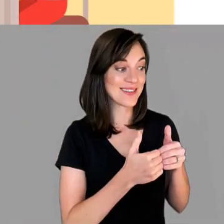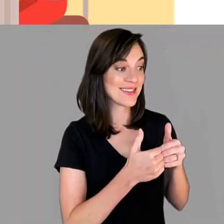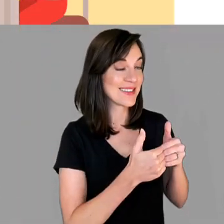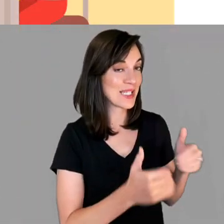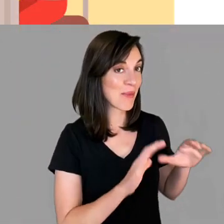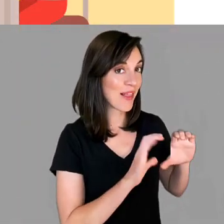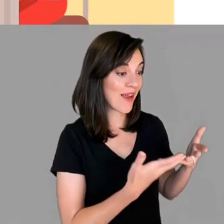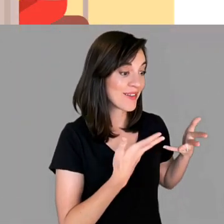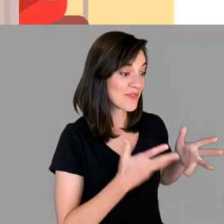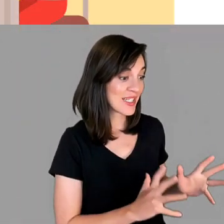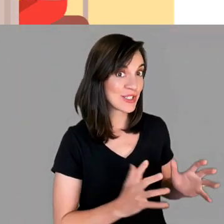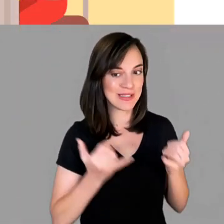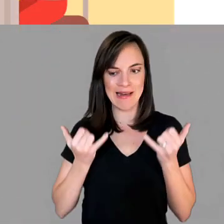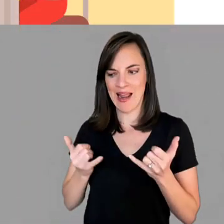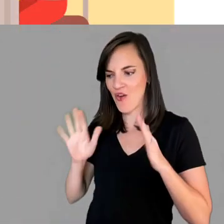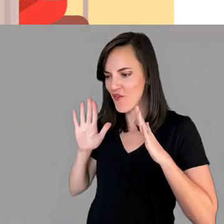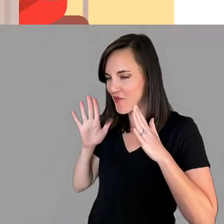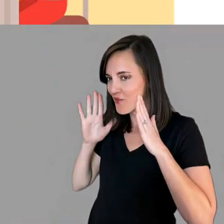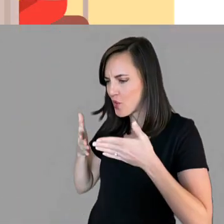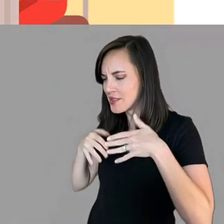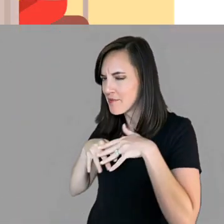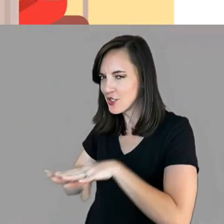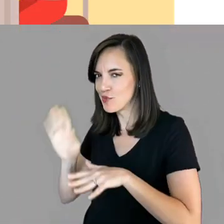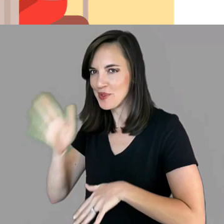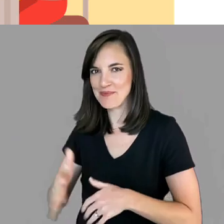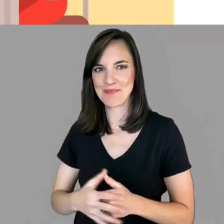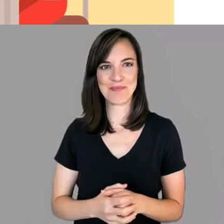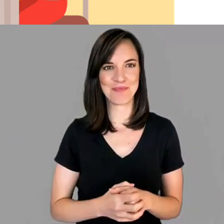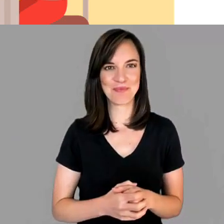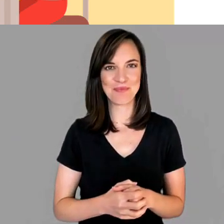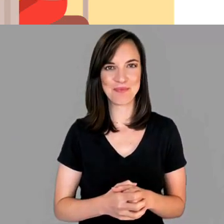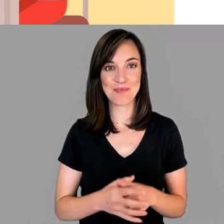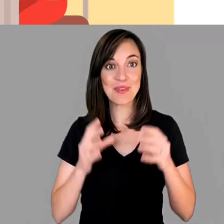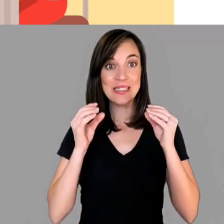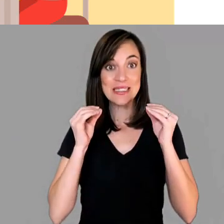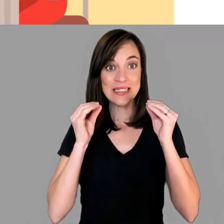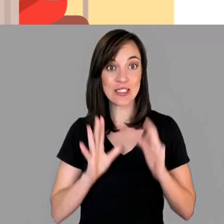Now thinking about the general education environment. Teachers of the deaf/hard of